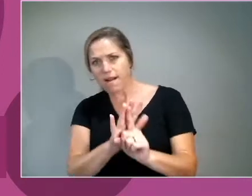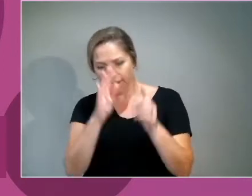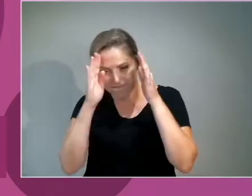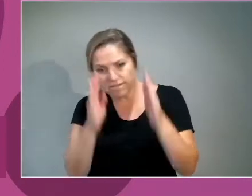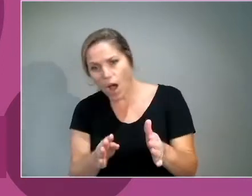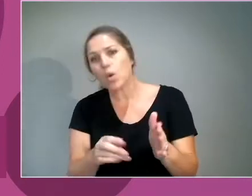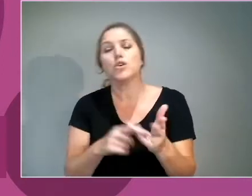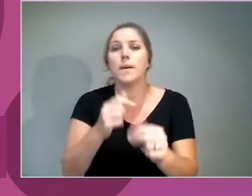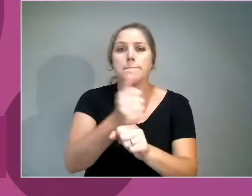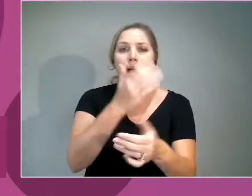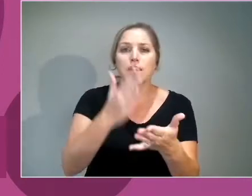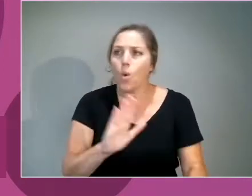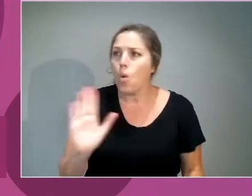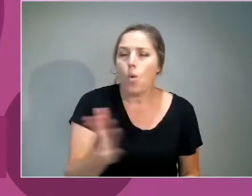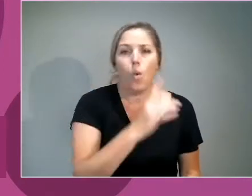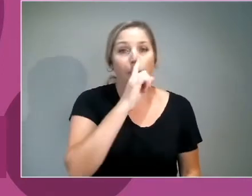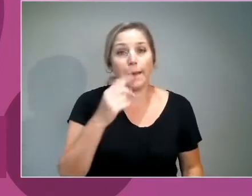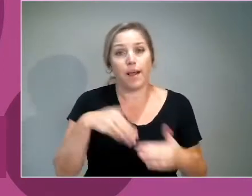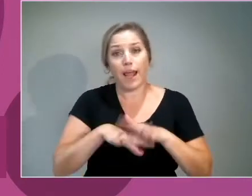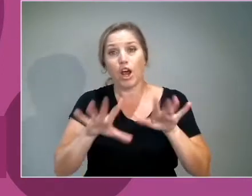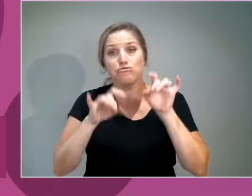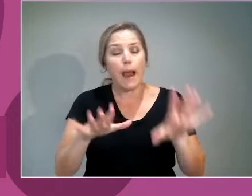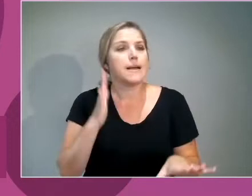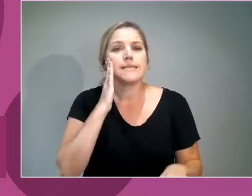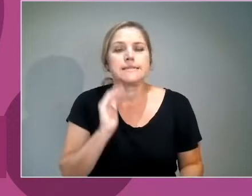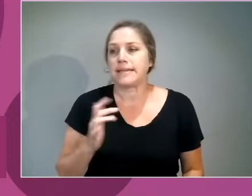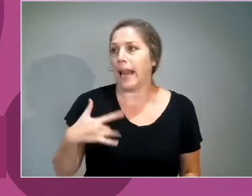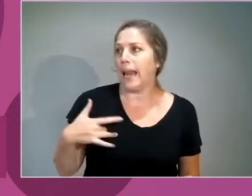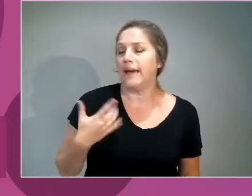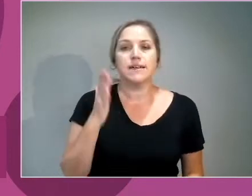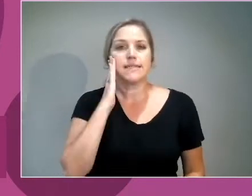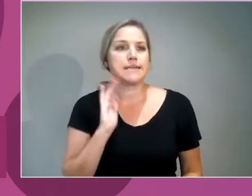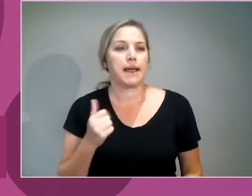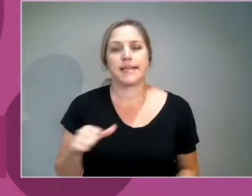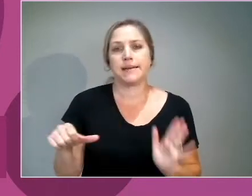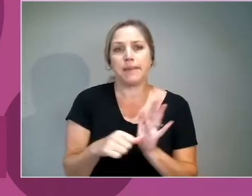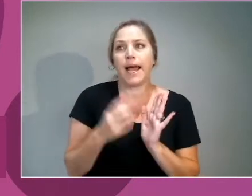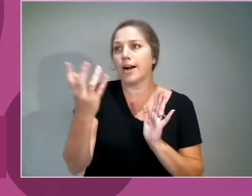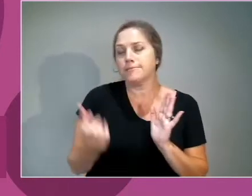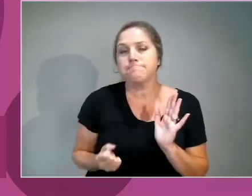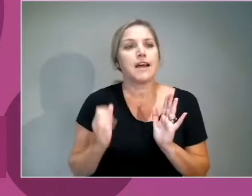their location, their financial situation, their education and access to services are supported